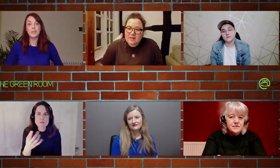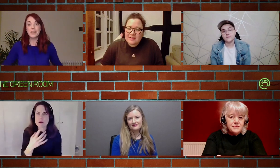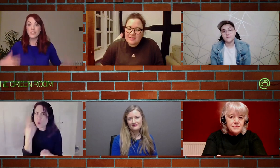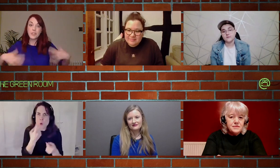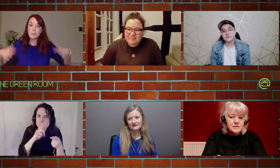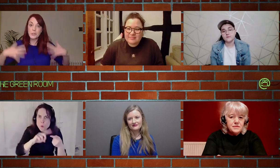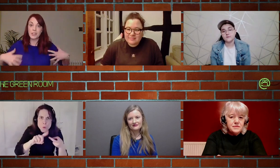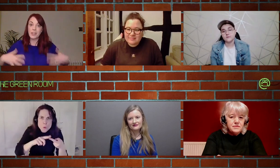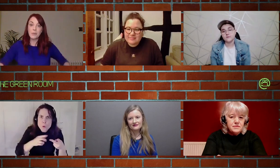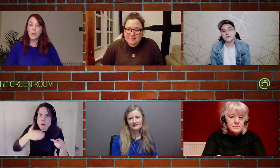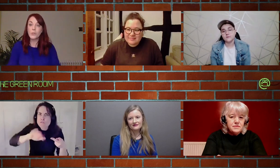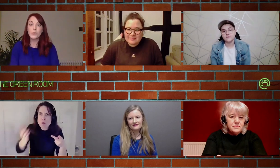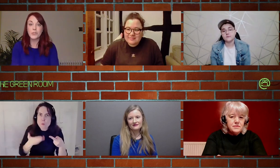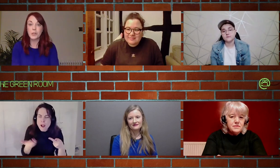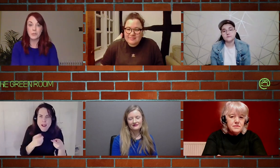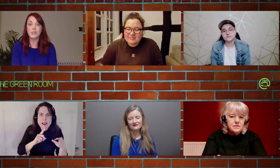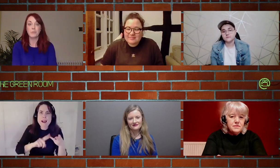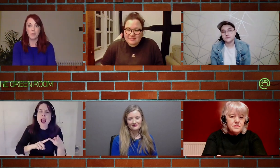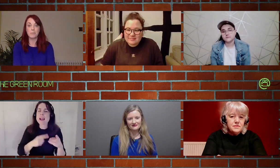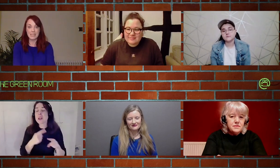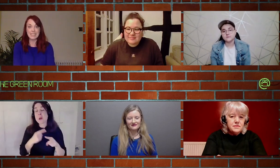description. A wee audio description as well.